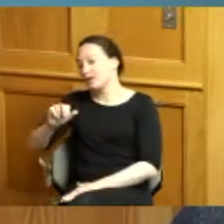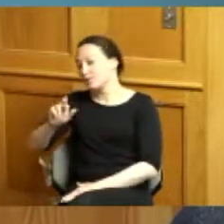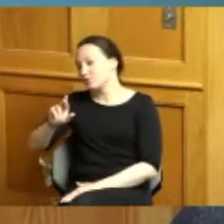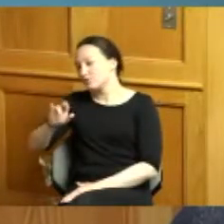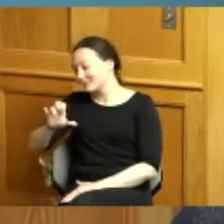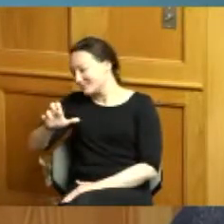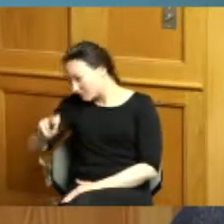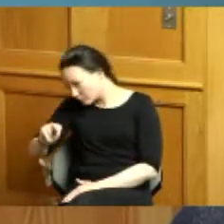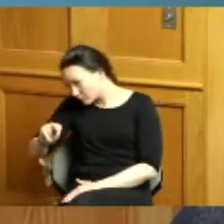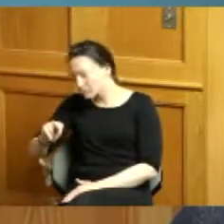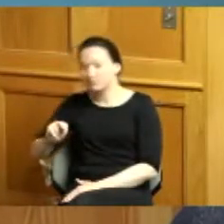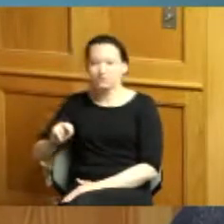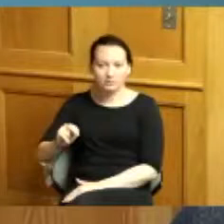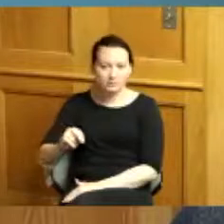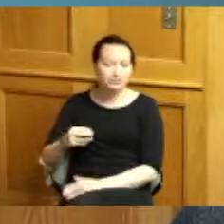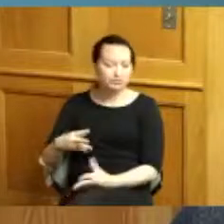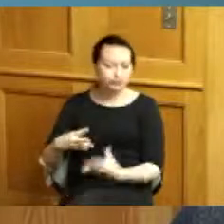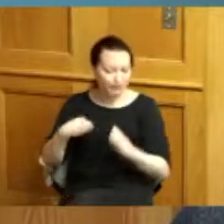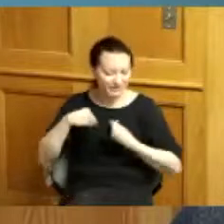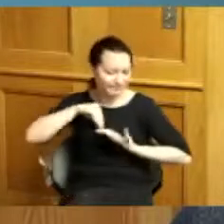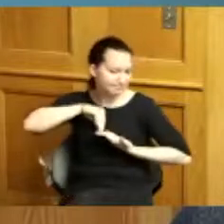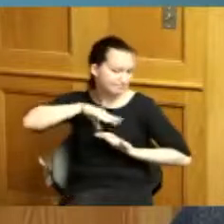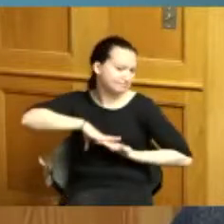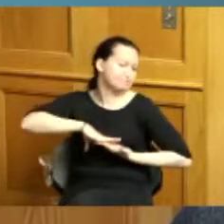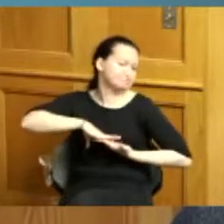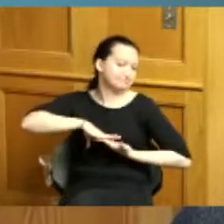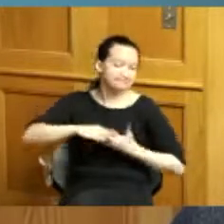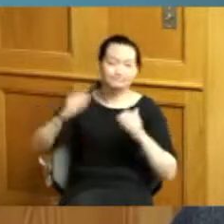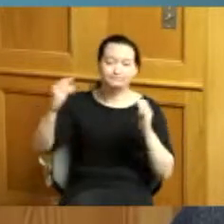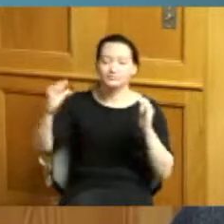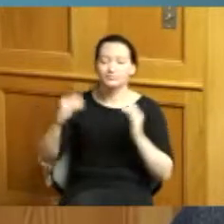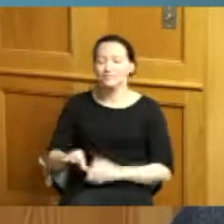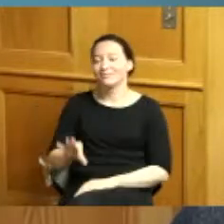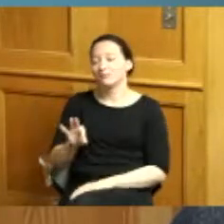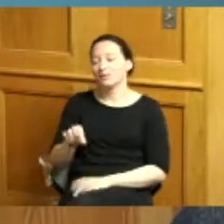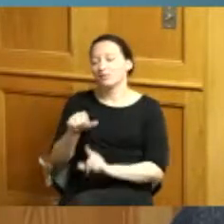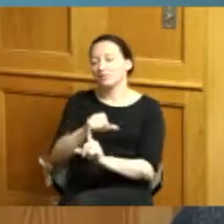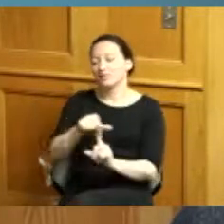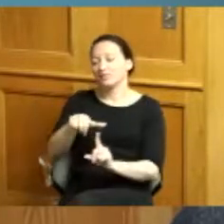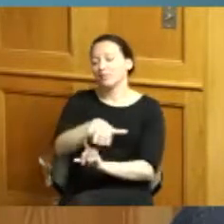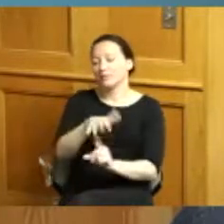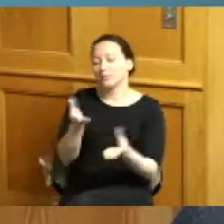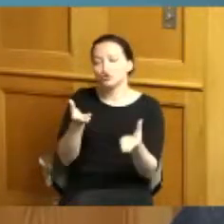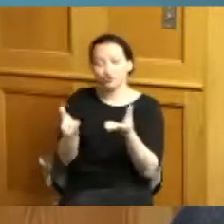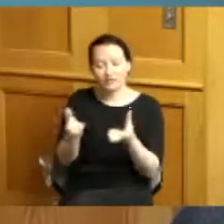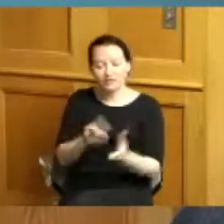and that is to be received for the record item number nine is Environmental Services 2023